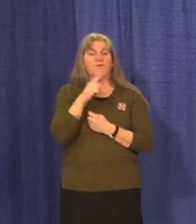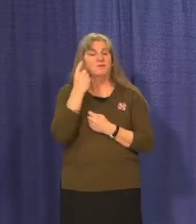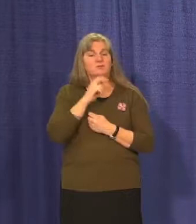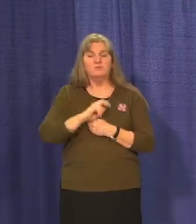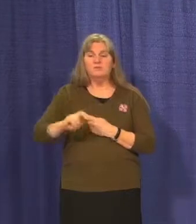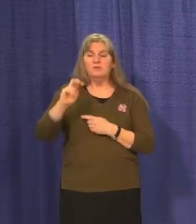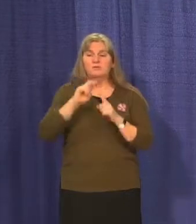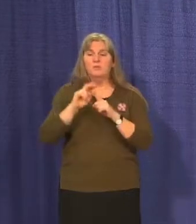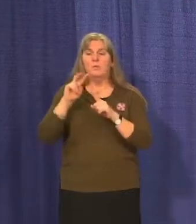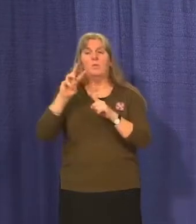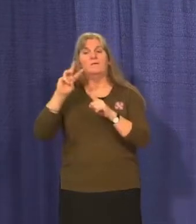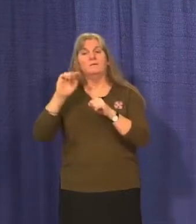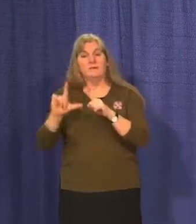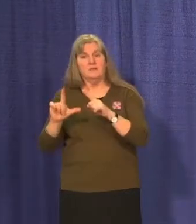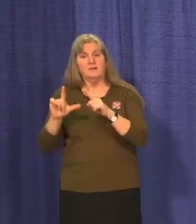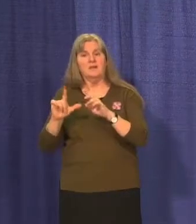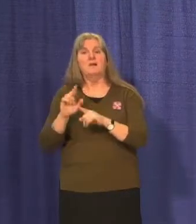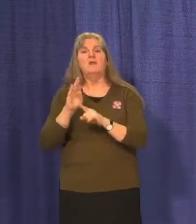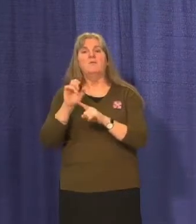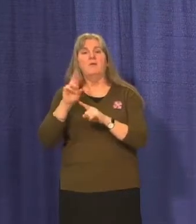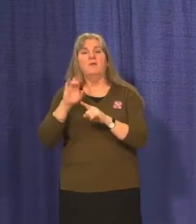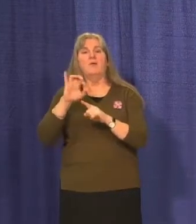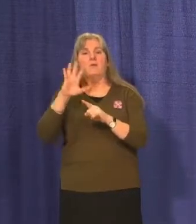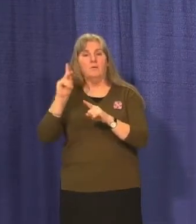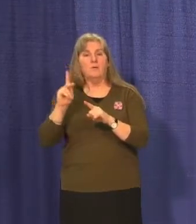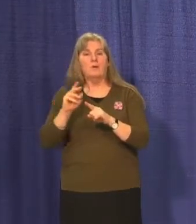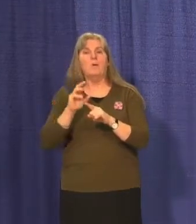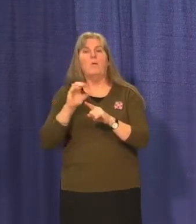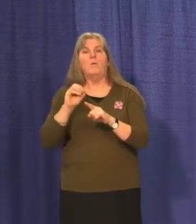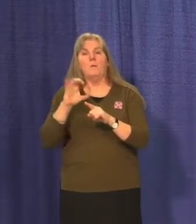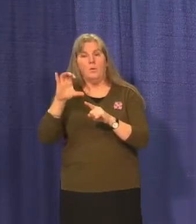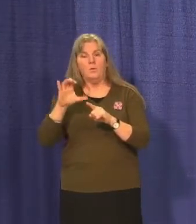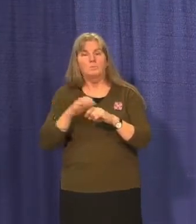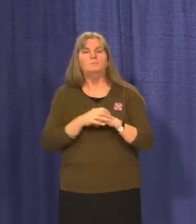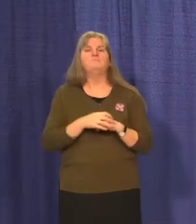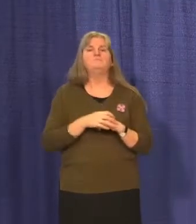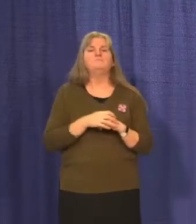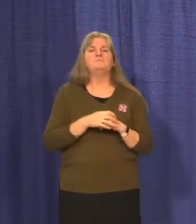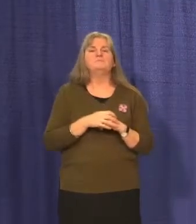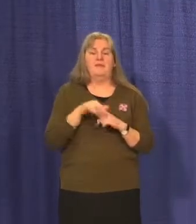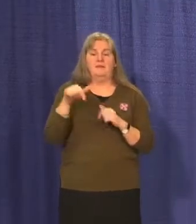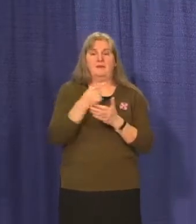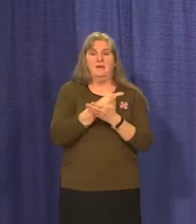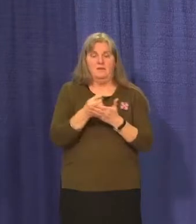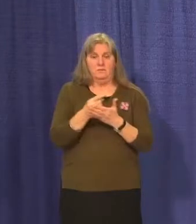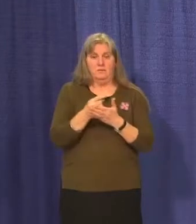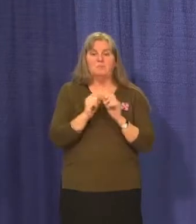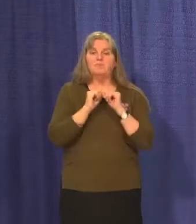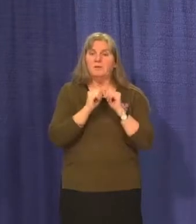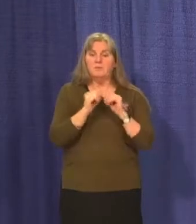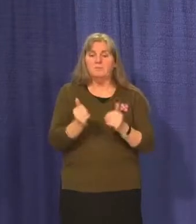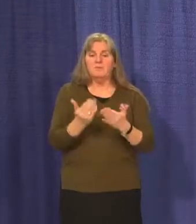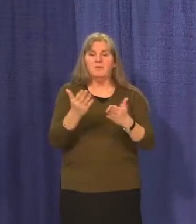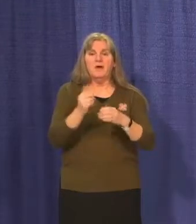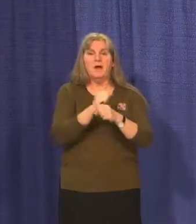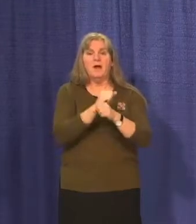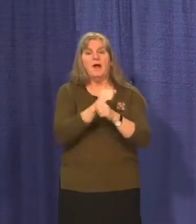their first trips to Watson Lake, Beaver Creek, and old Crow.